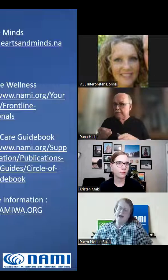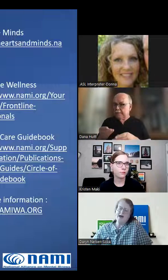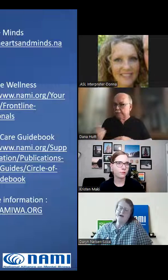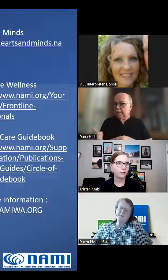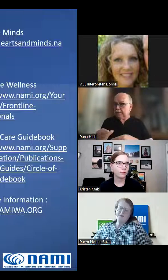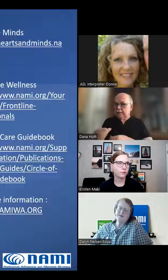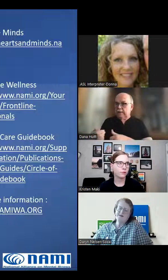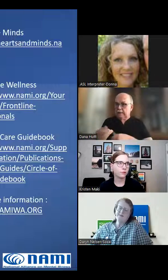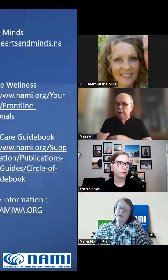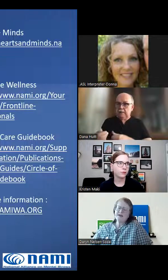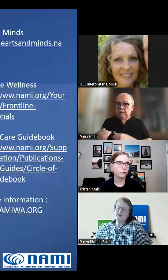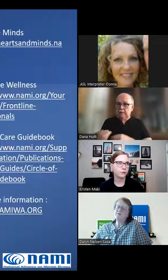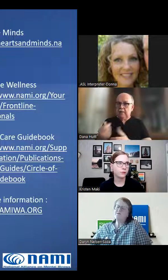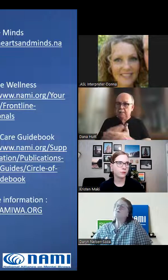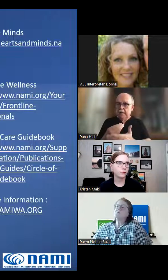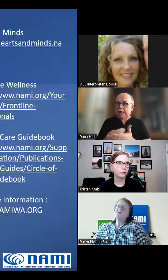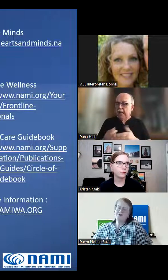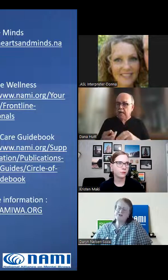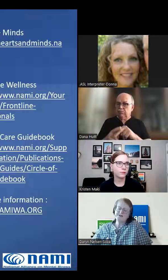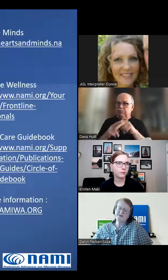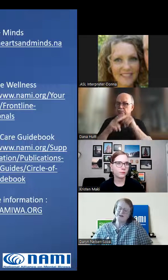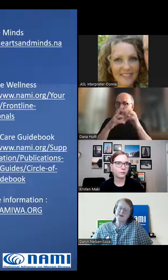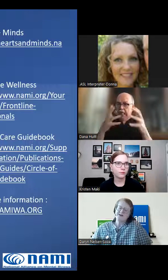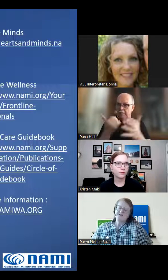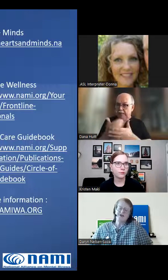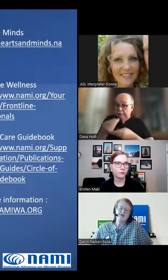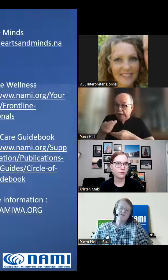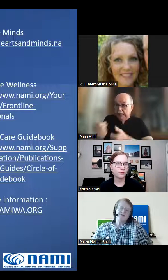of our workforce do each as family members, and they